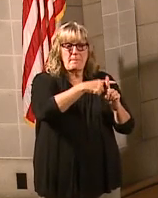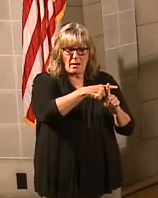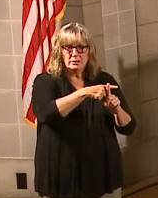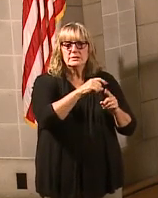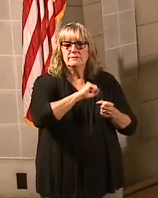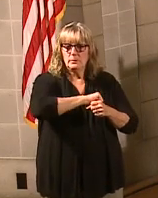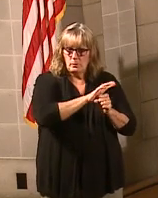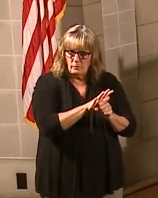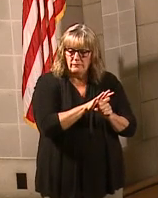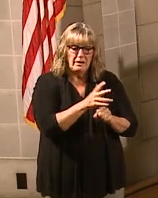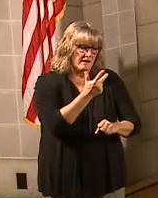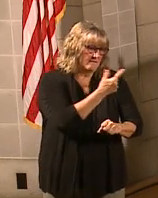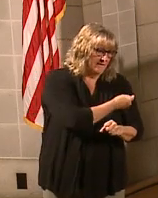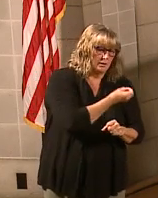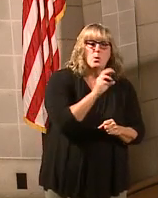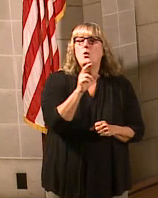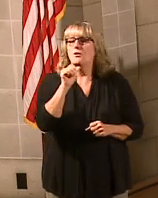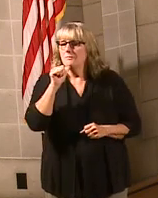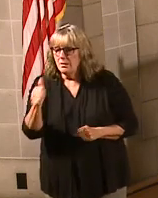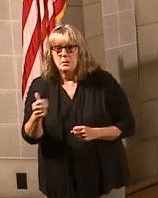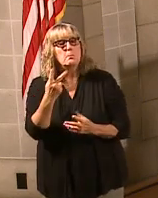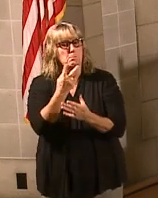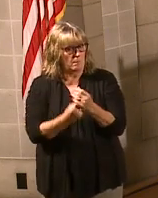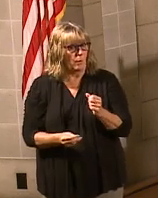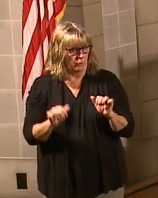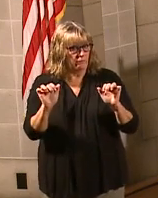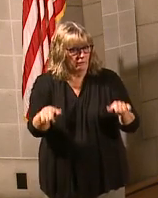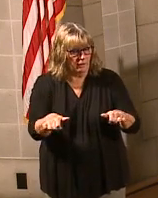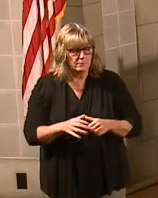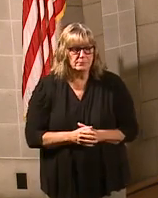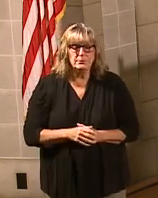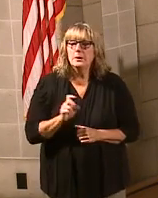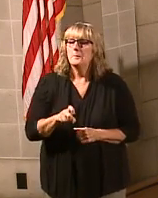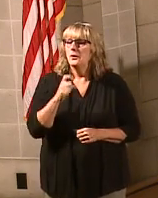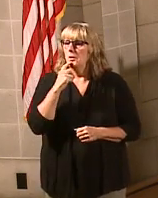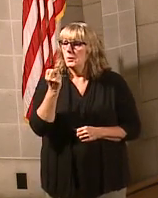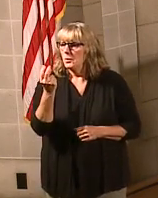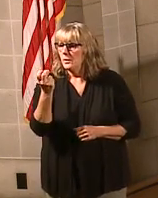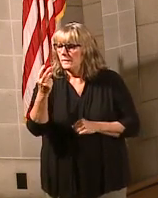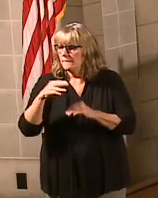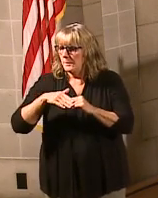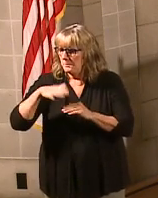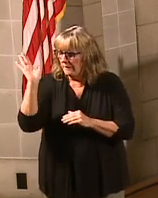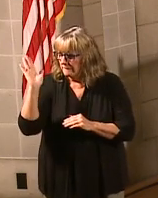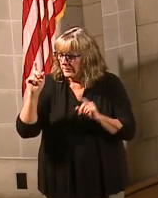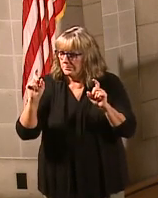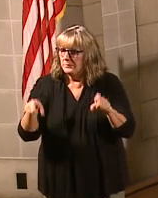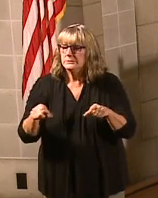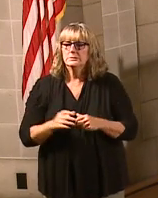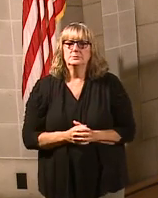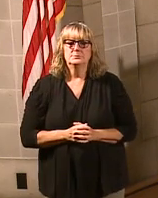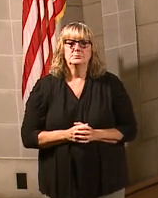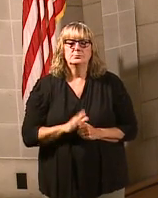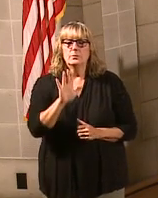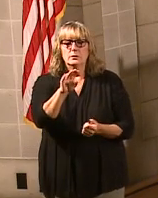AND THIS IS WHETHER YOU ARE